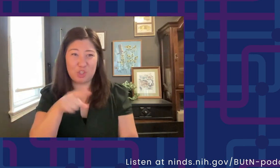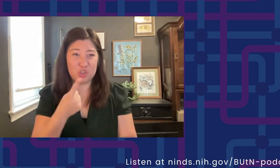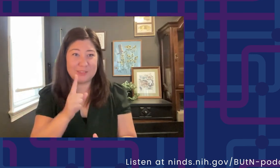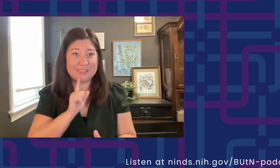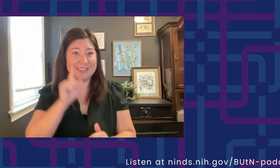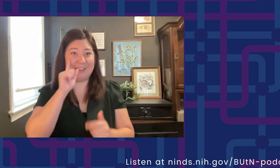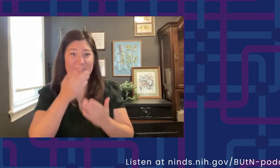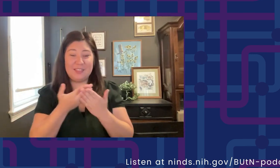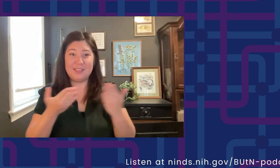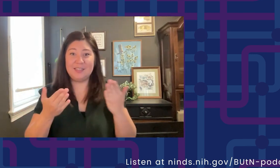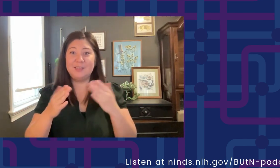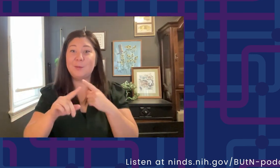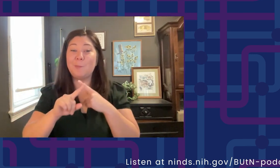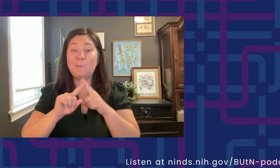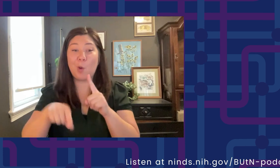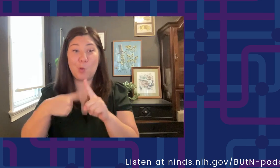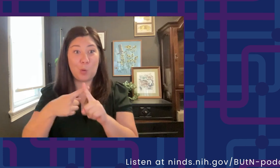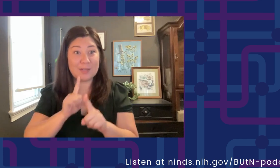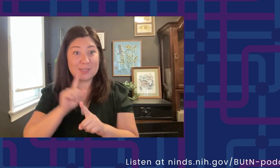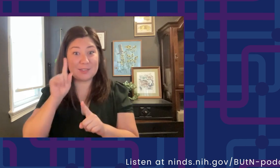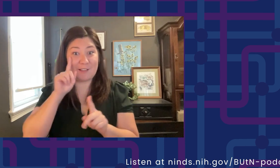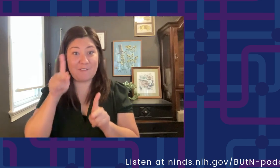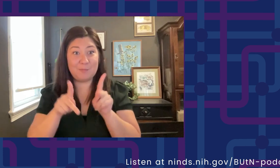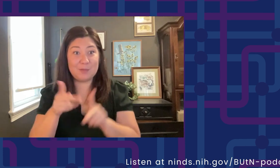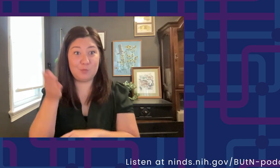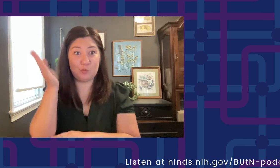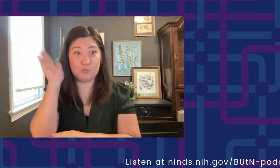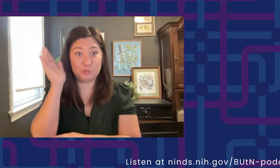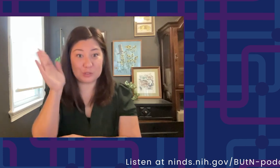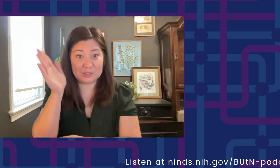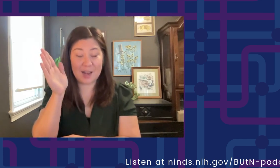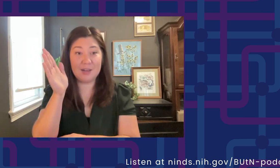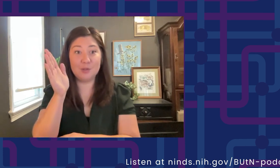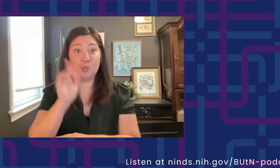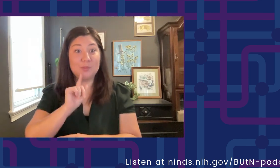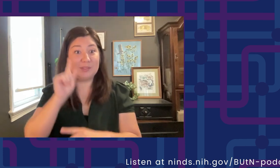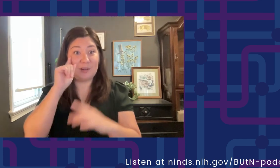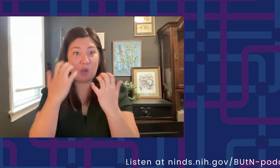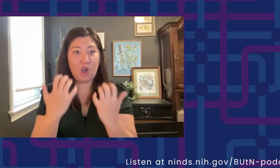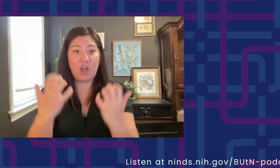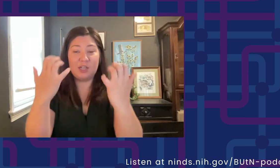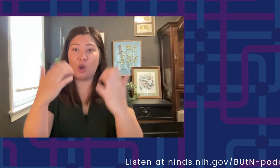a Deaf perspective that really benefit everybody, not just the Deaf community.